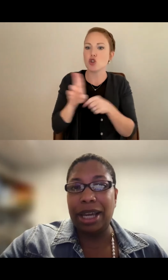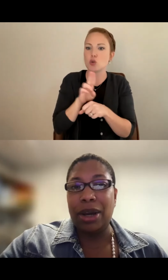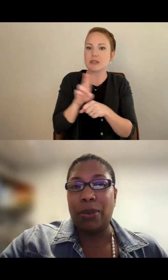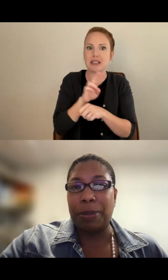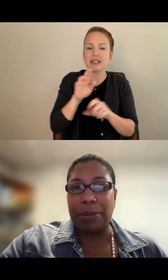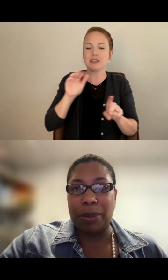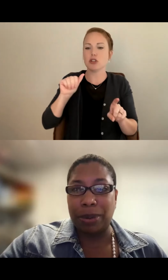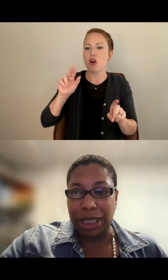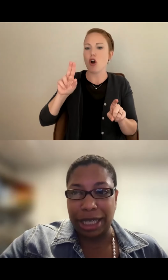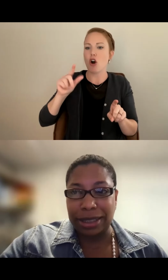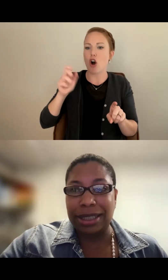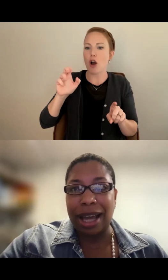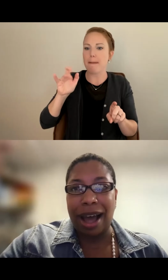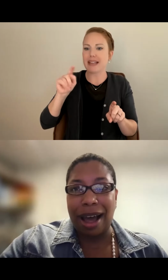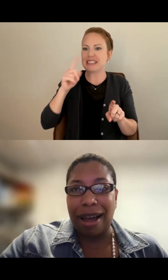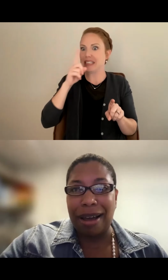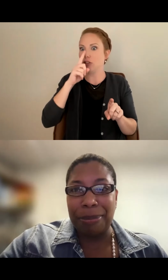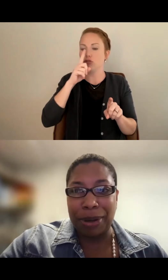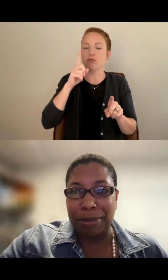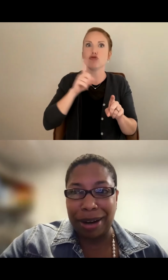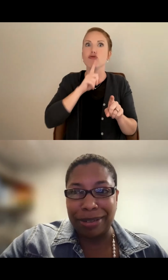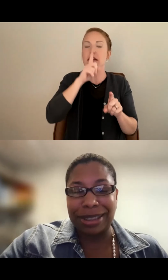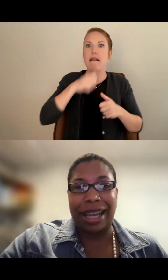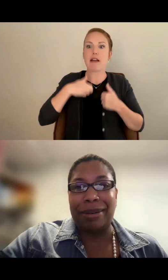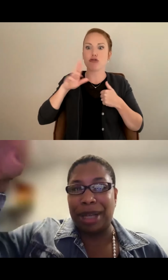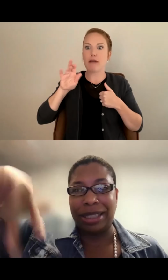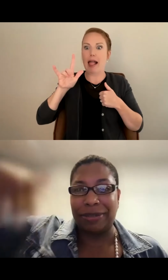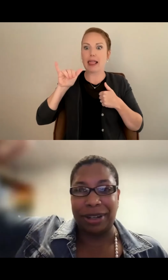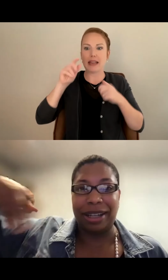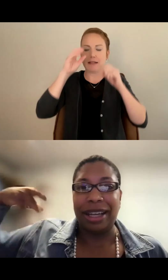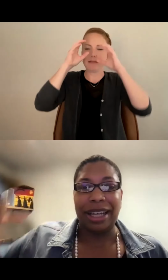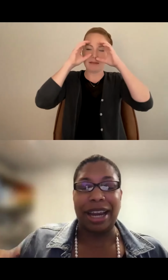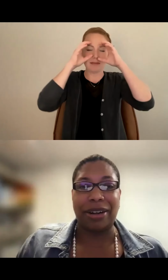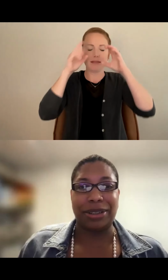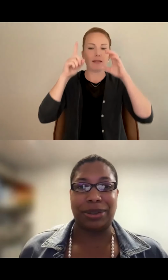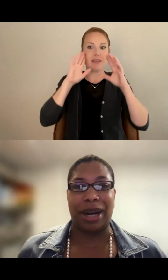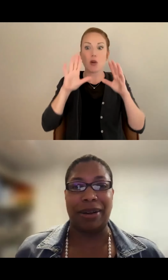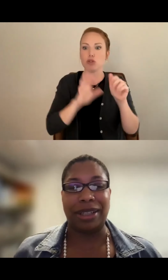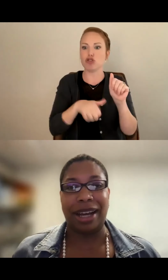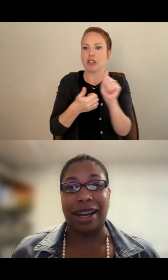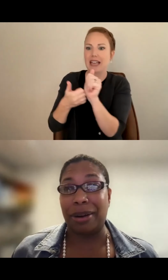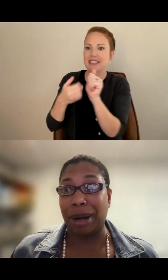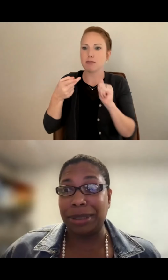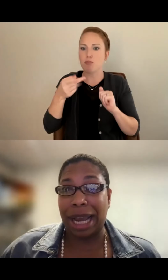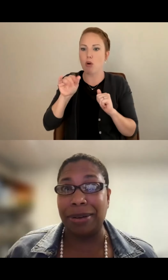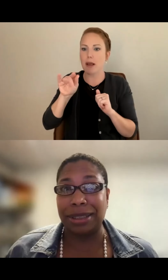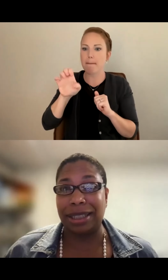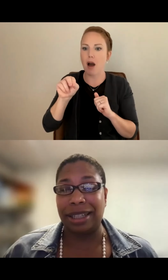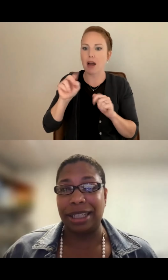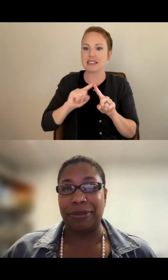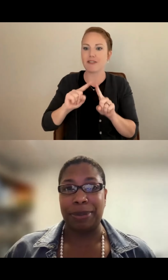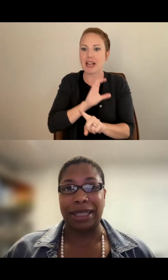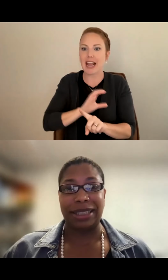where people will chase Pokemon and different characters around towns and in different places.